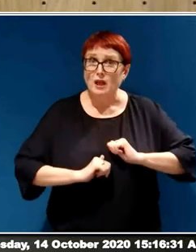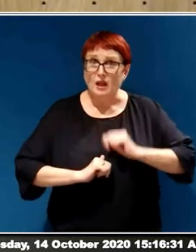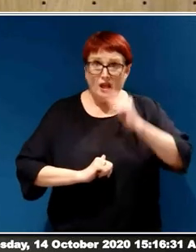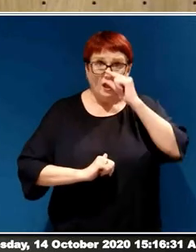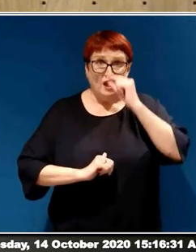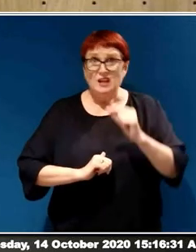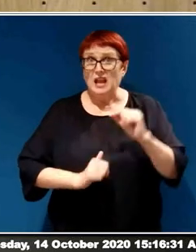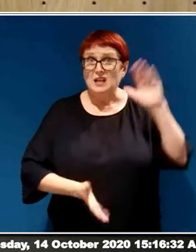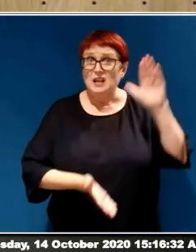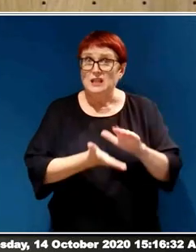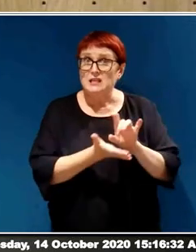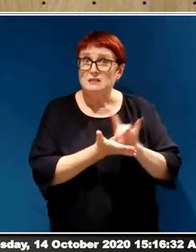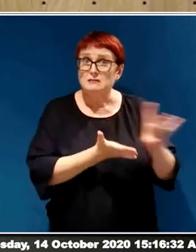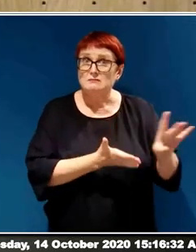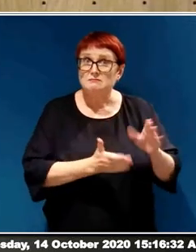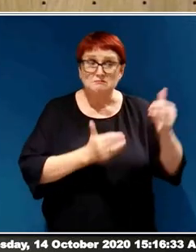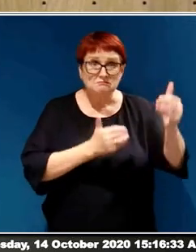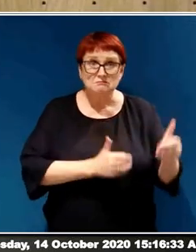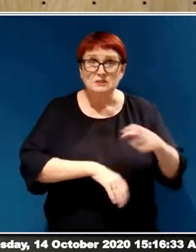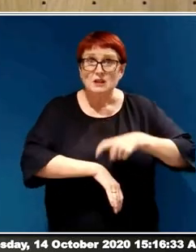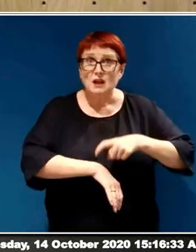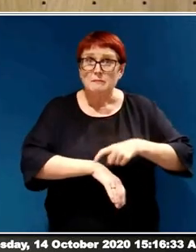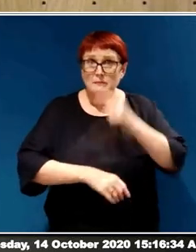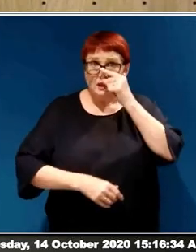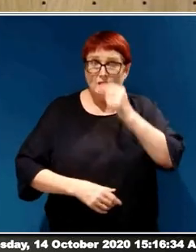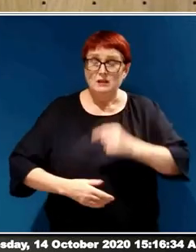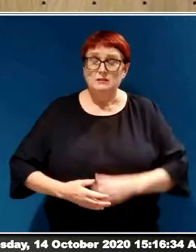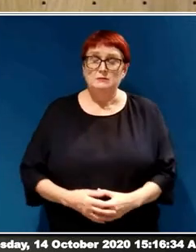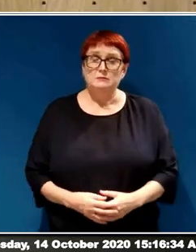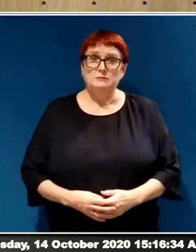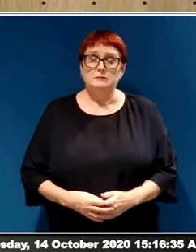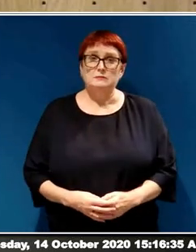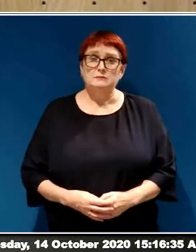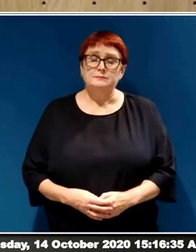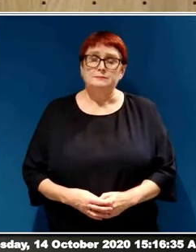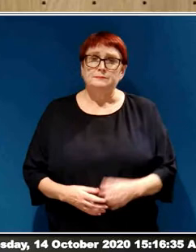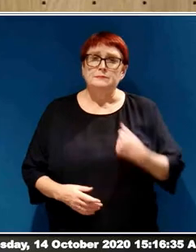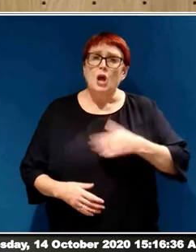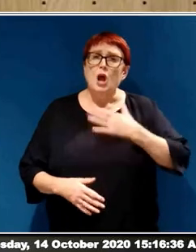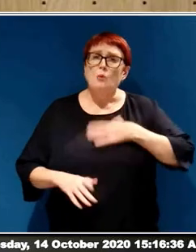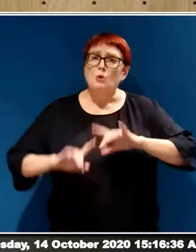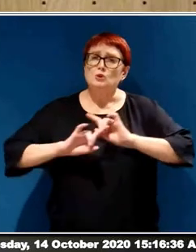And so I want to be really clear in giving some feedback on things that I've